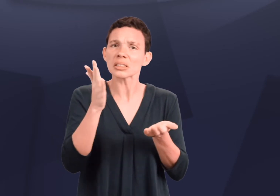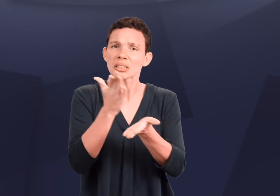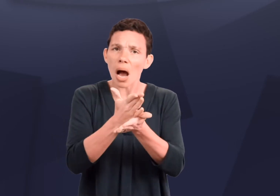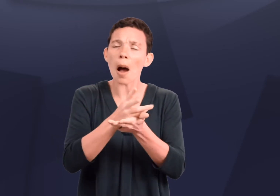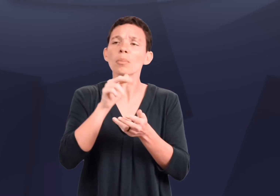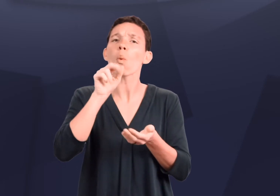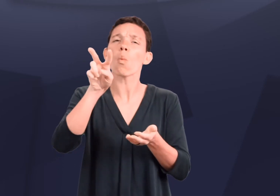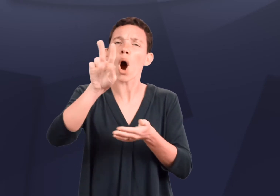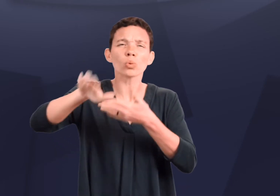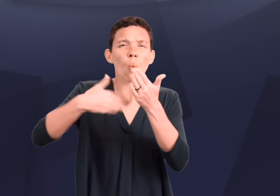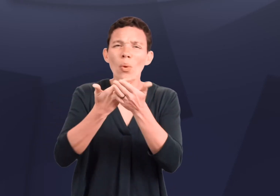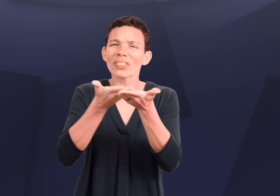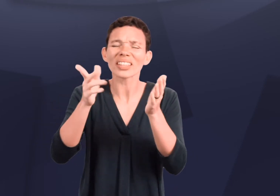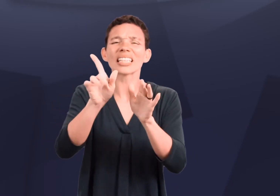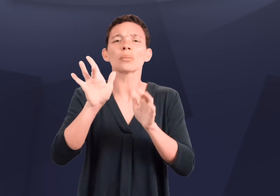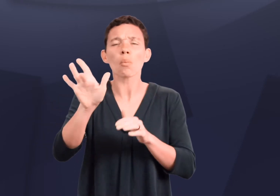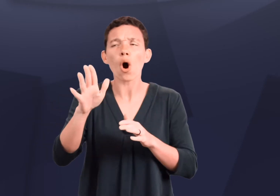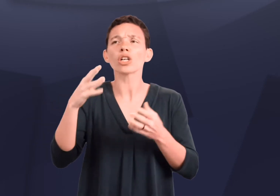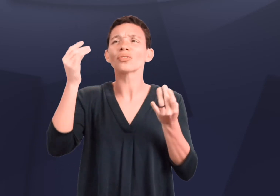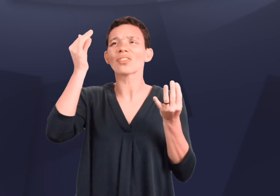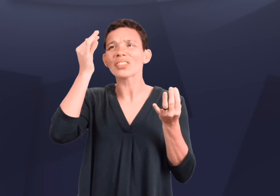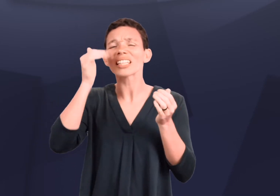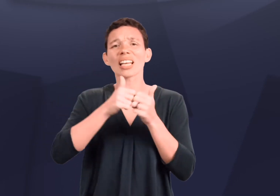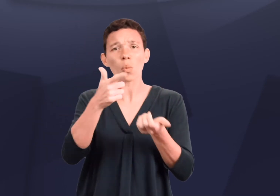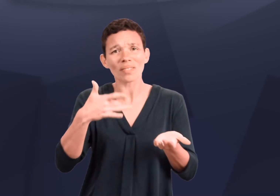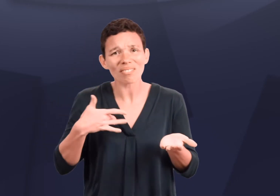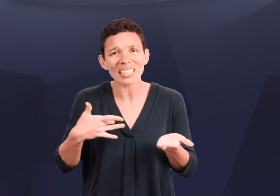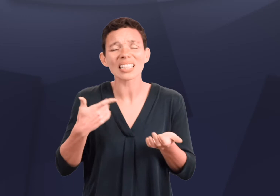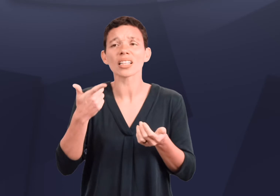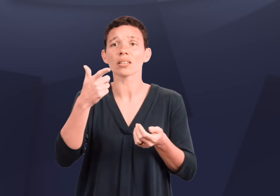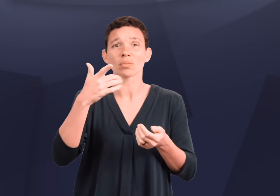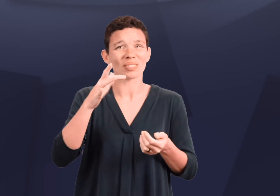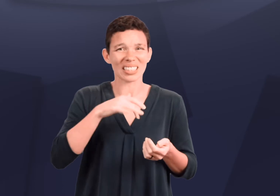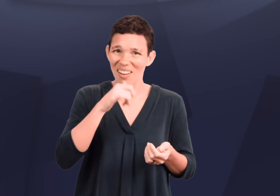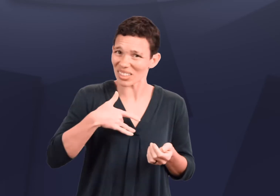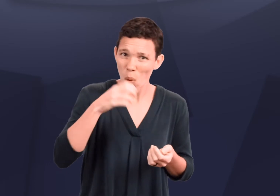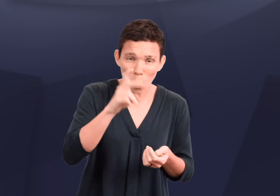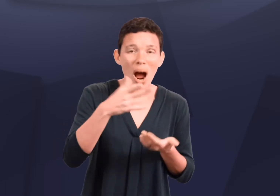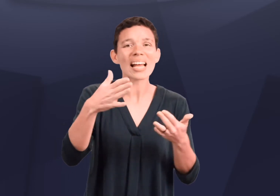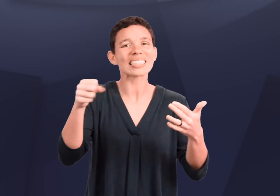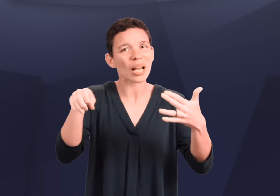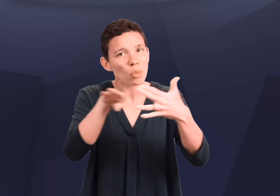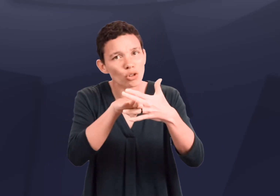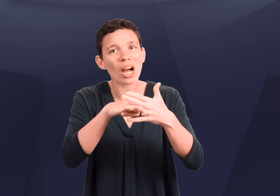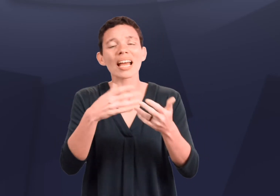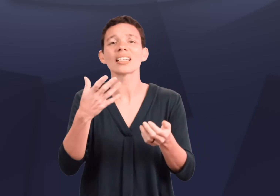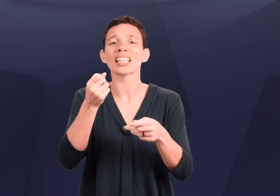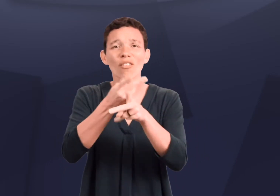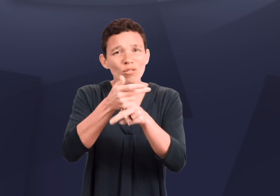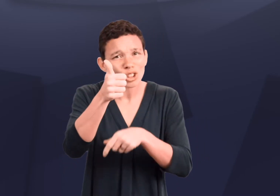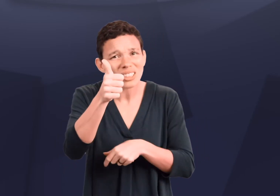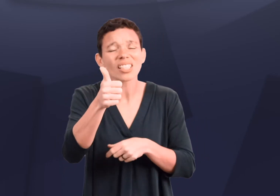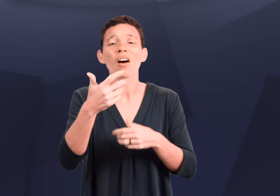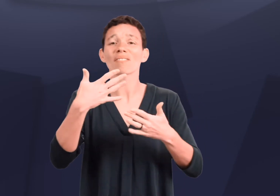At such times, pause the video, don't watch the whole thing, think about how you're feeling. If you don't feel okay, take a break.